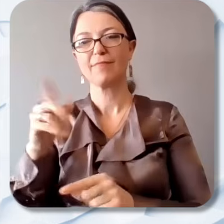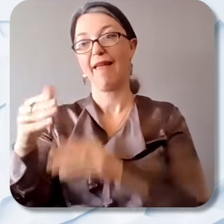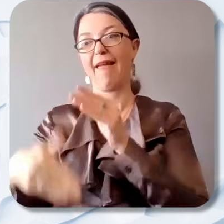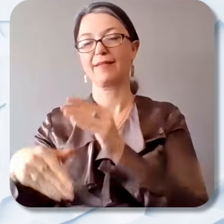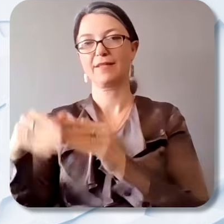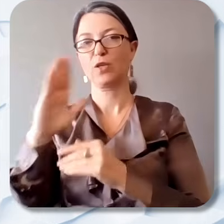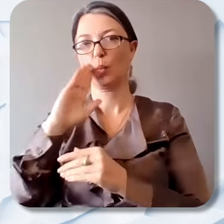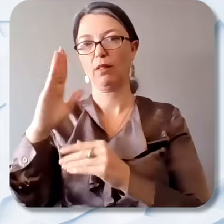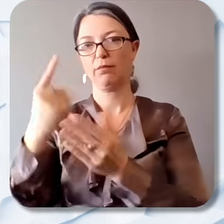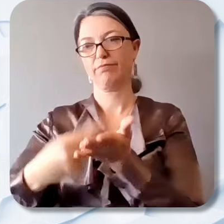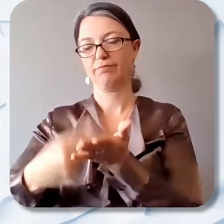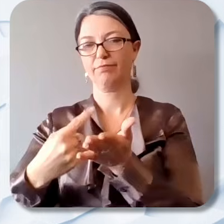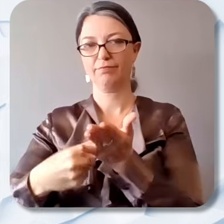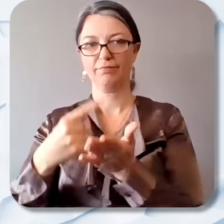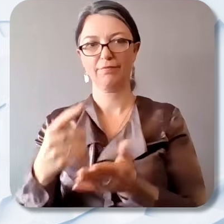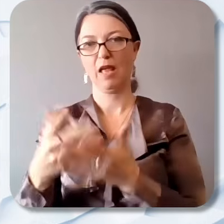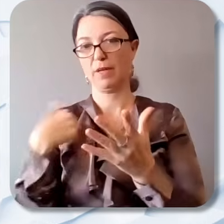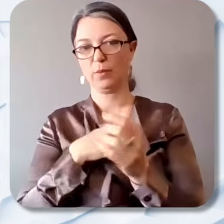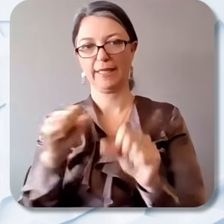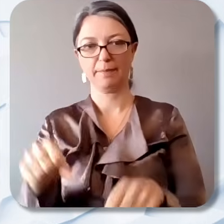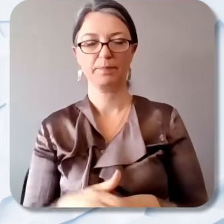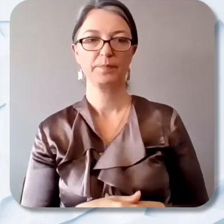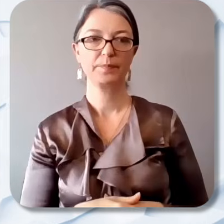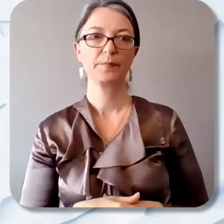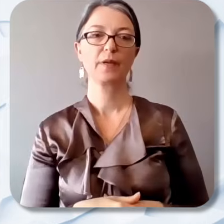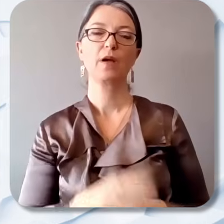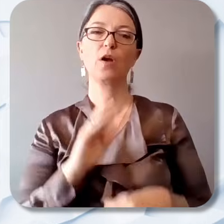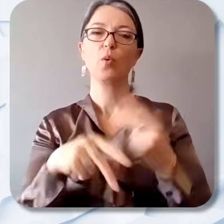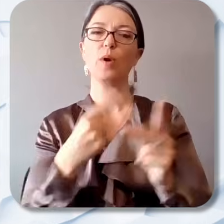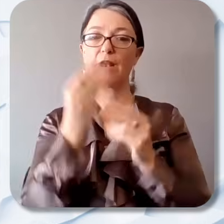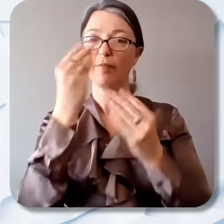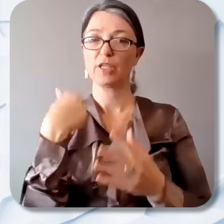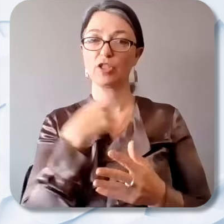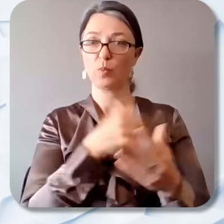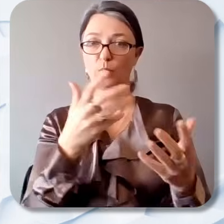ones that we're able to answer. So what kind of information are we looking for?